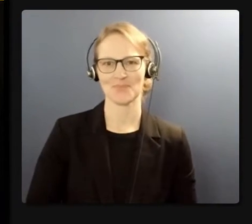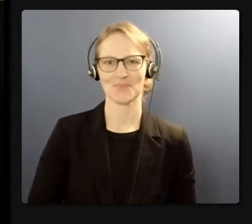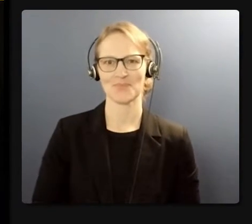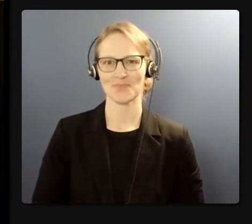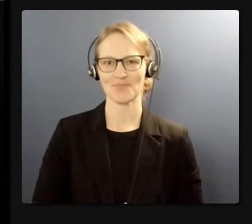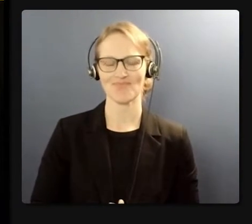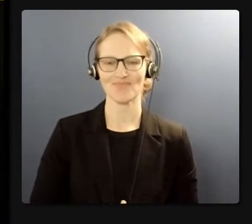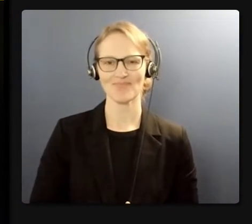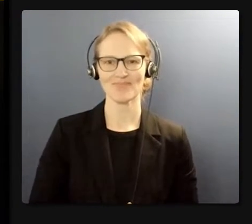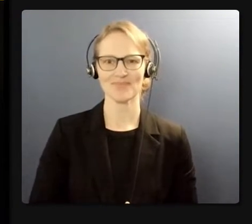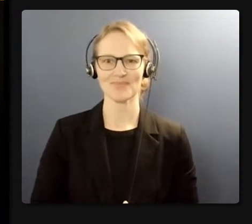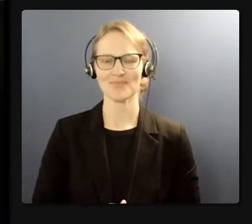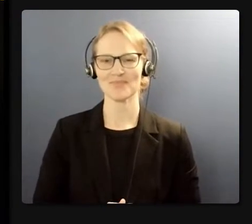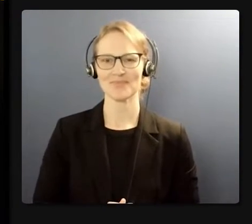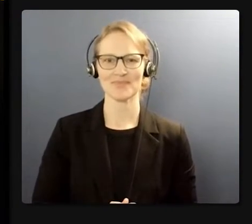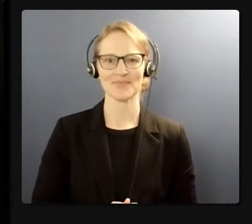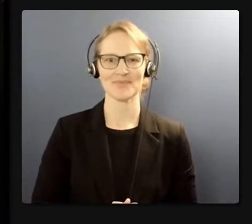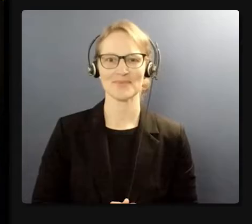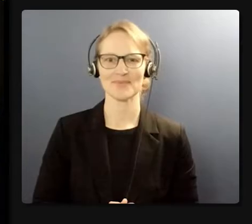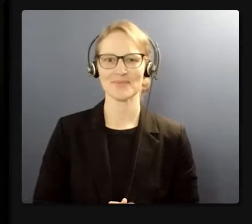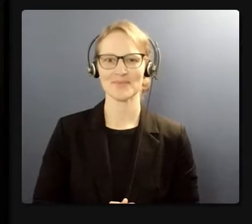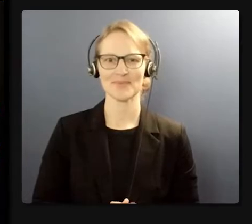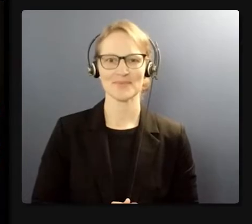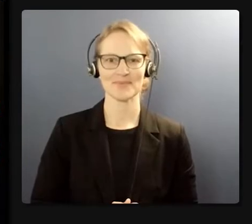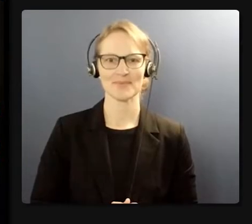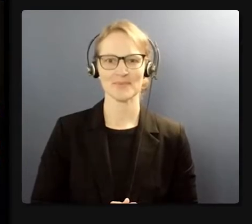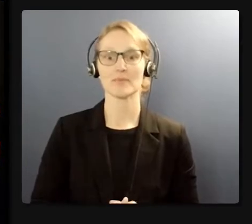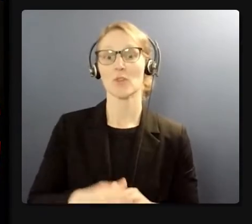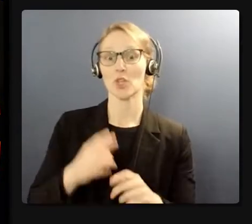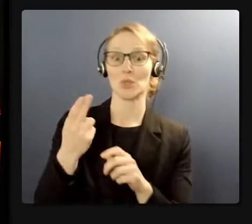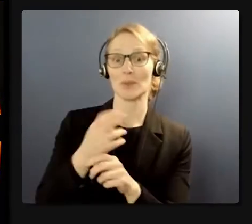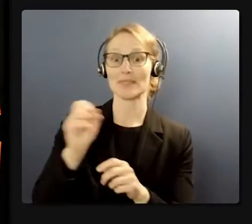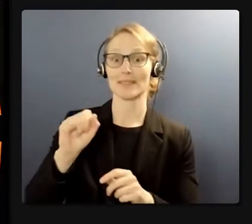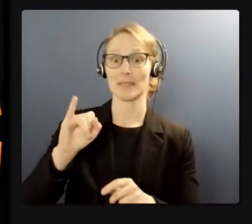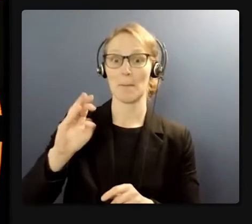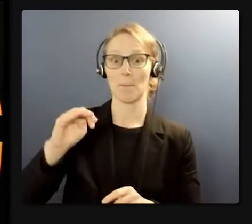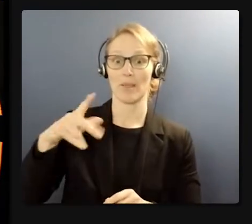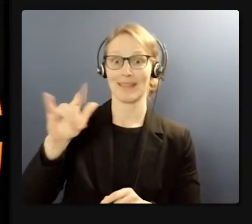ideal for urban environments like cities or any large scale landscapes.